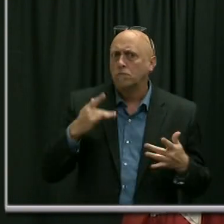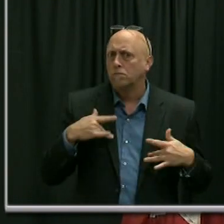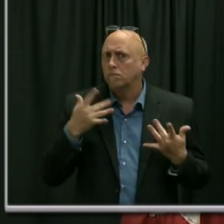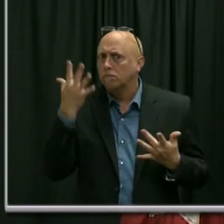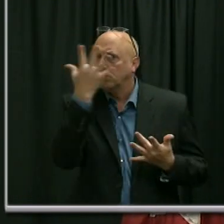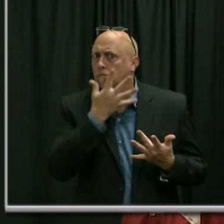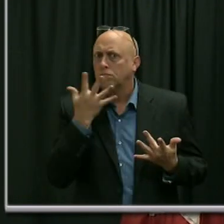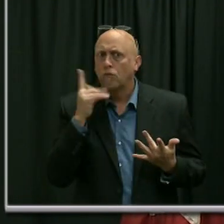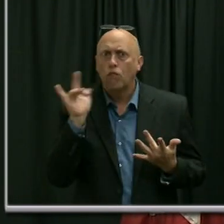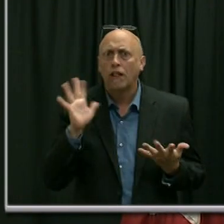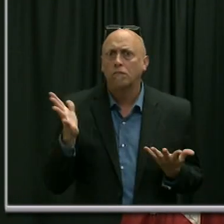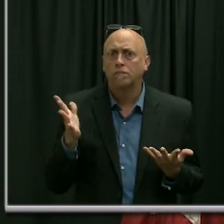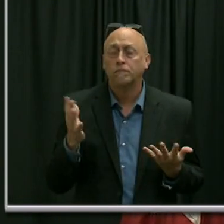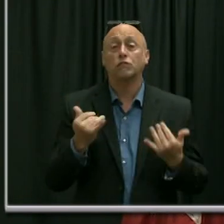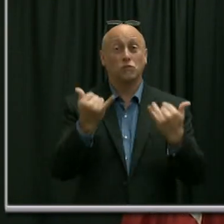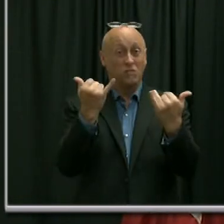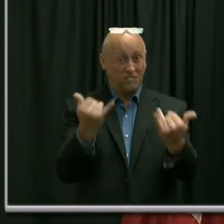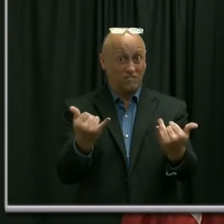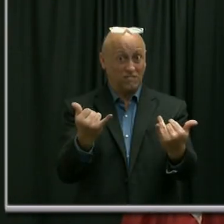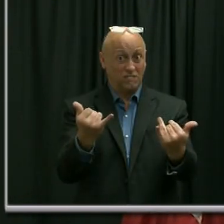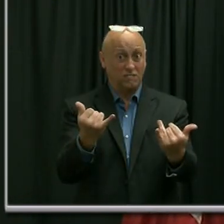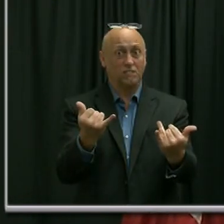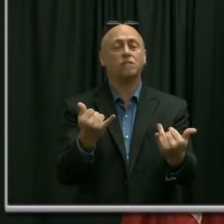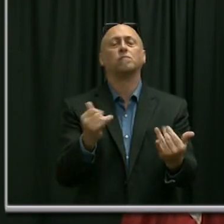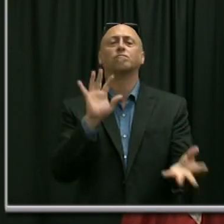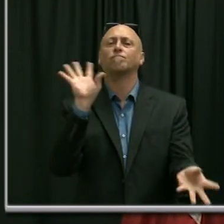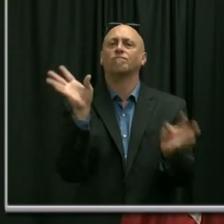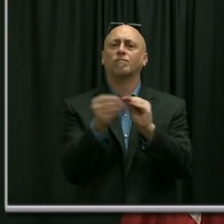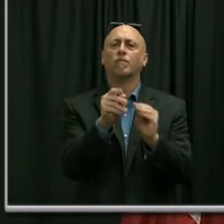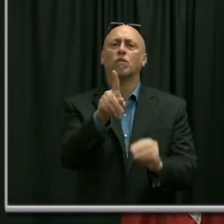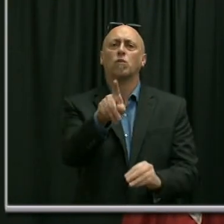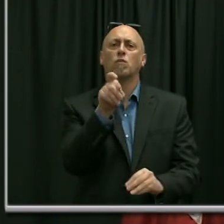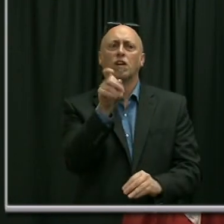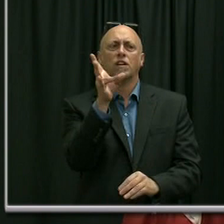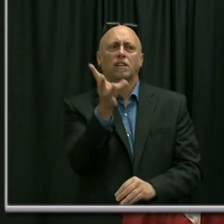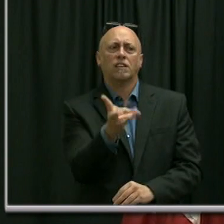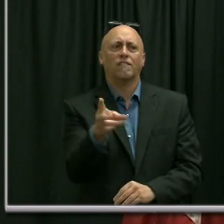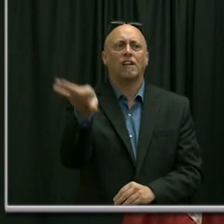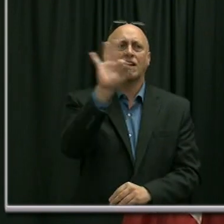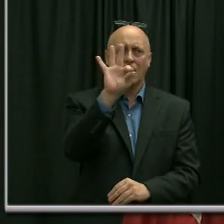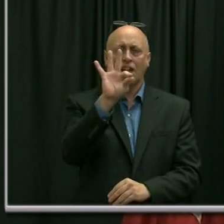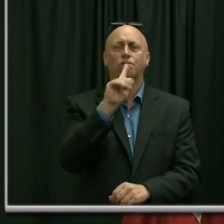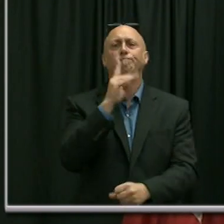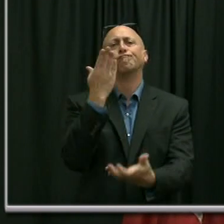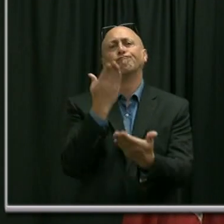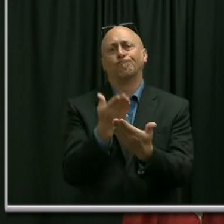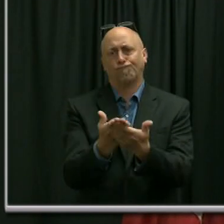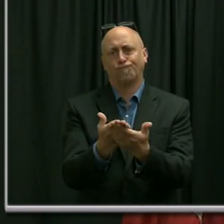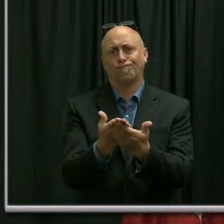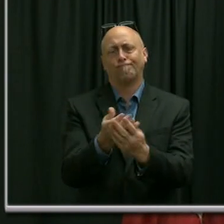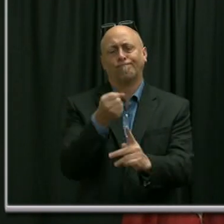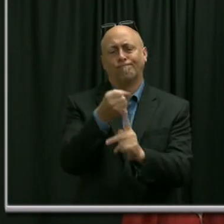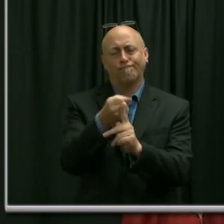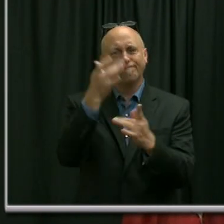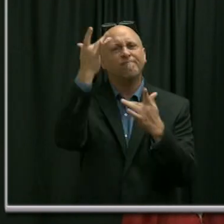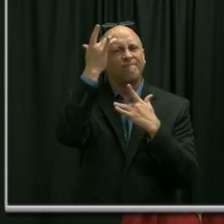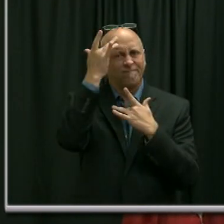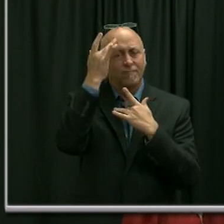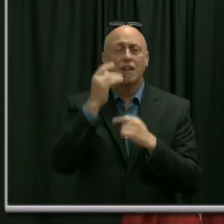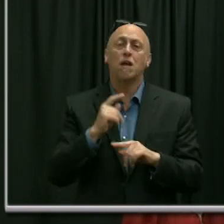CORONA VIRUS IN NASHVILLE. AS OF TODAY WE HAVE HAD A TOTAL OF